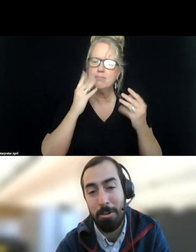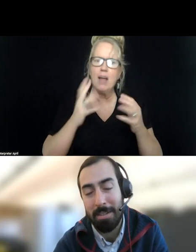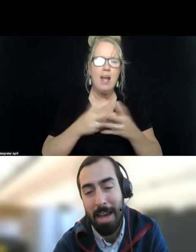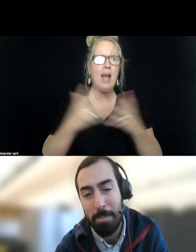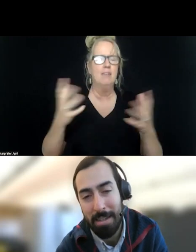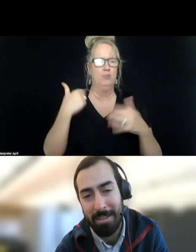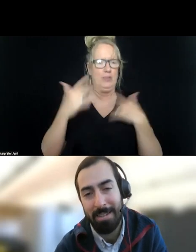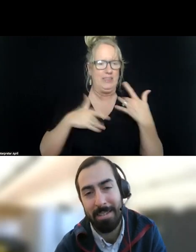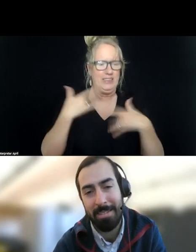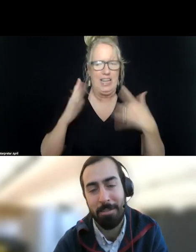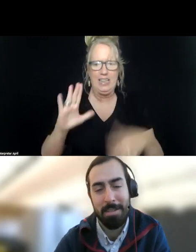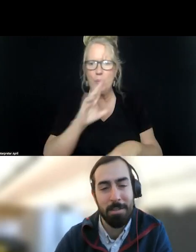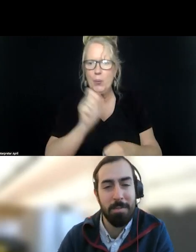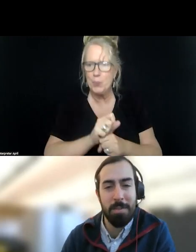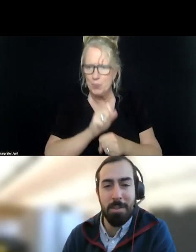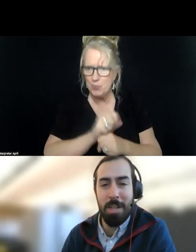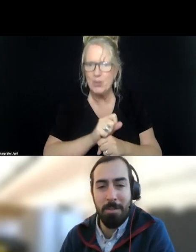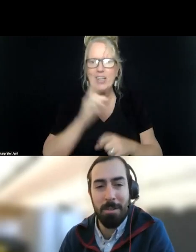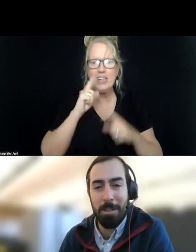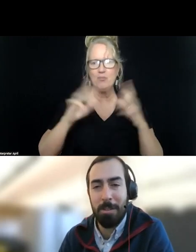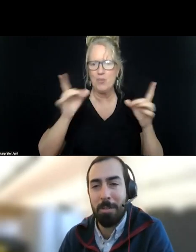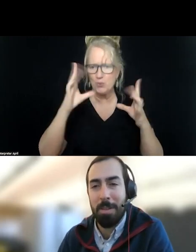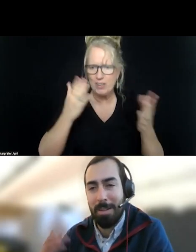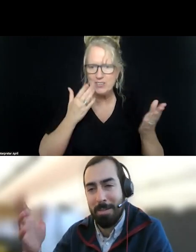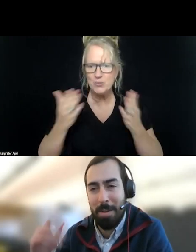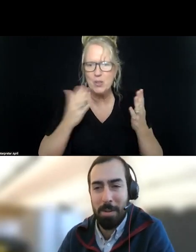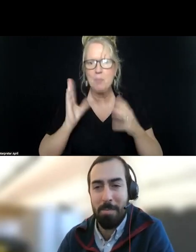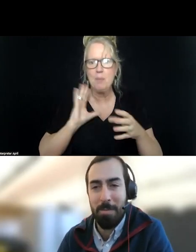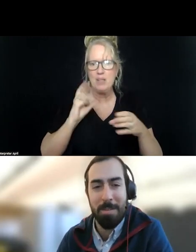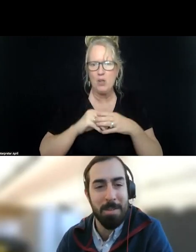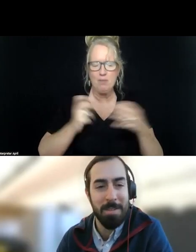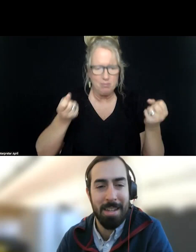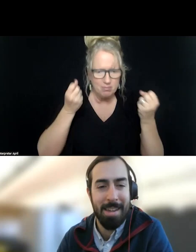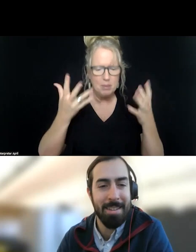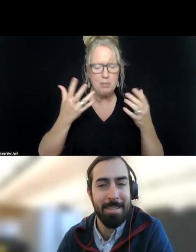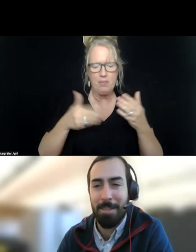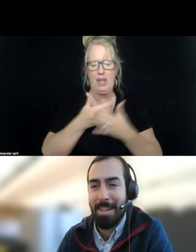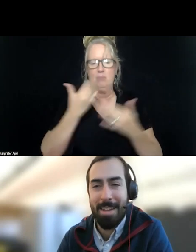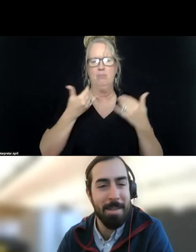WORK IS HAPPENING WITH CRISIS SERVICES IN GENERAL WITH UP AND COMING RESEARCHER LIKE KATE.